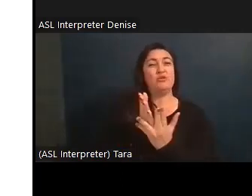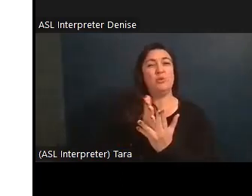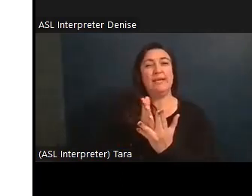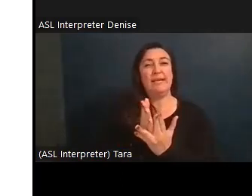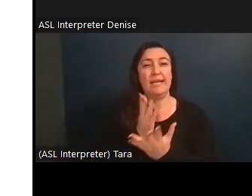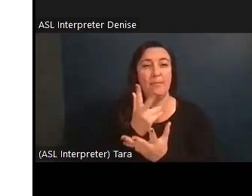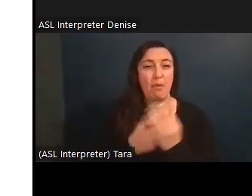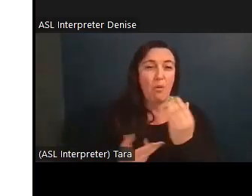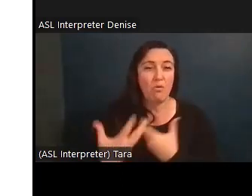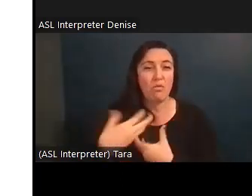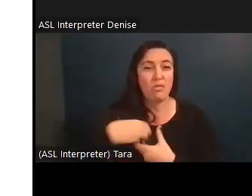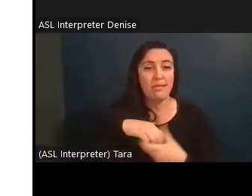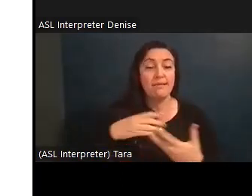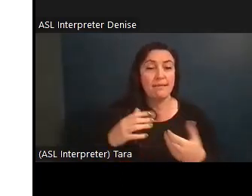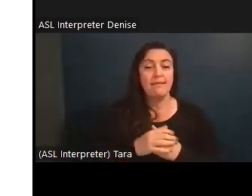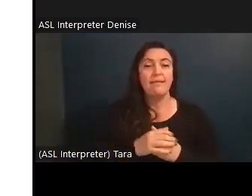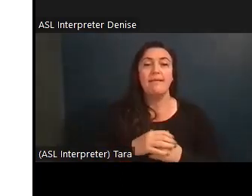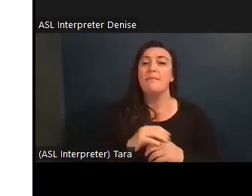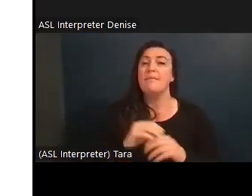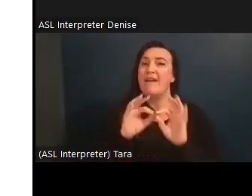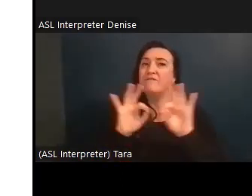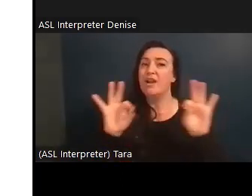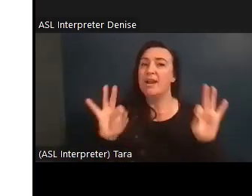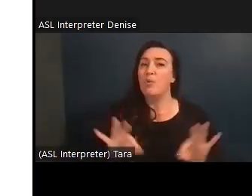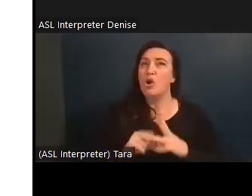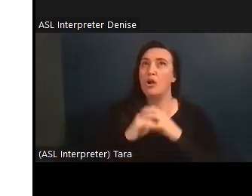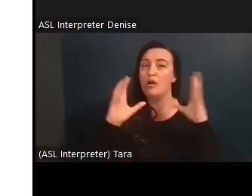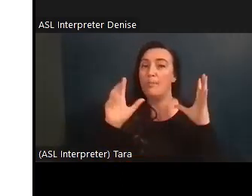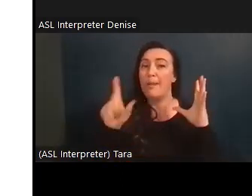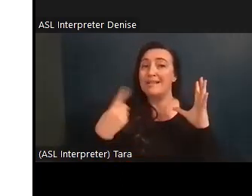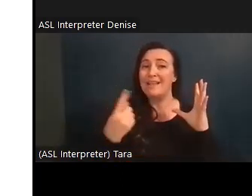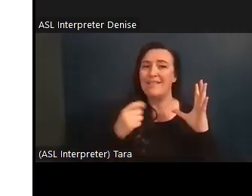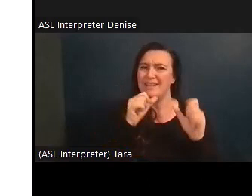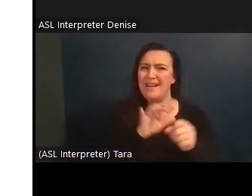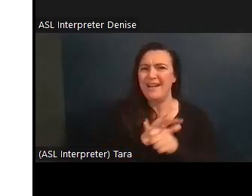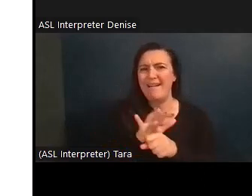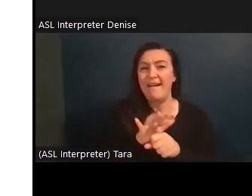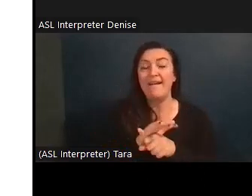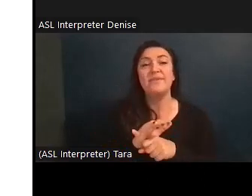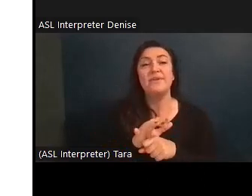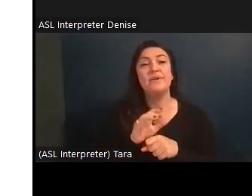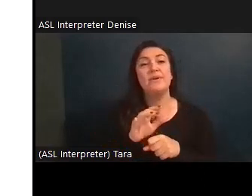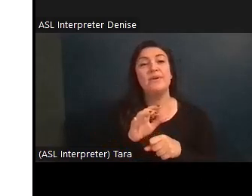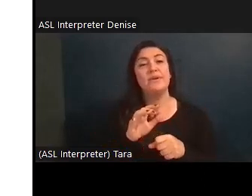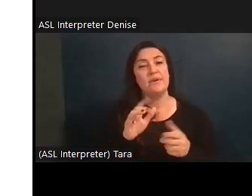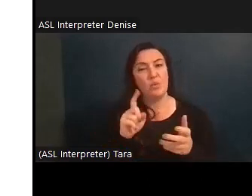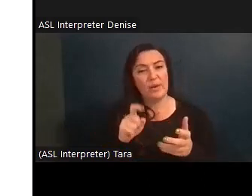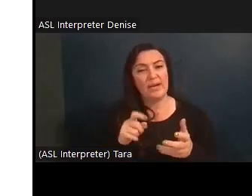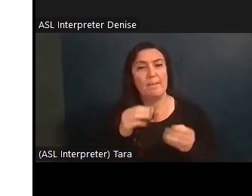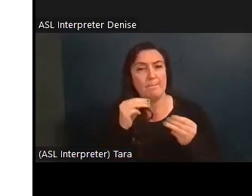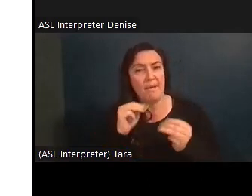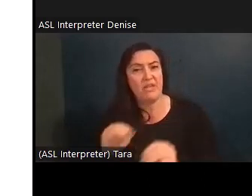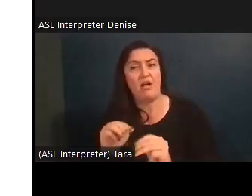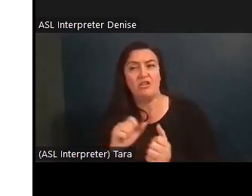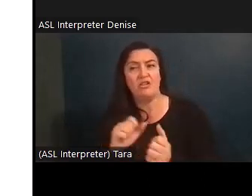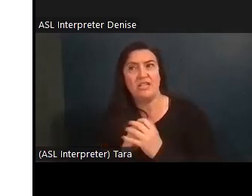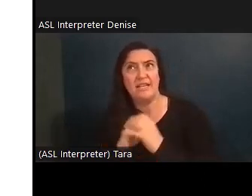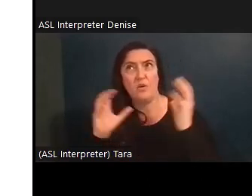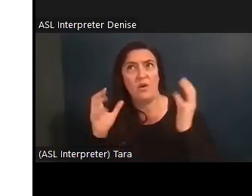But that framework alone is not enough to to provide us with a methodology or a theory of method that we can actually